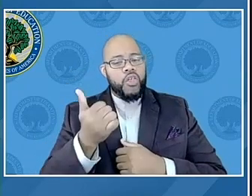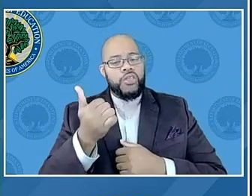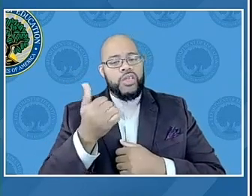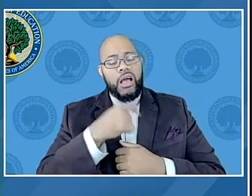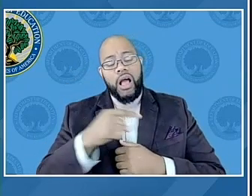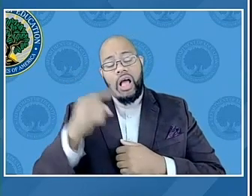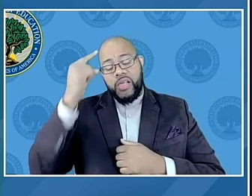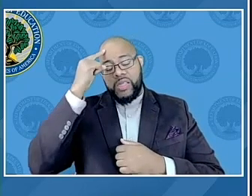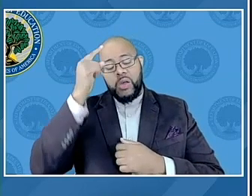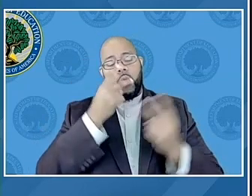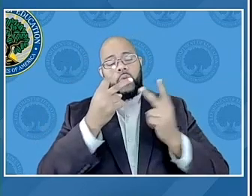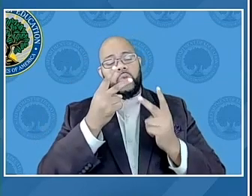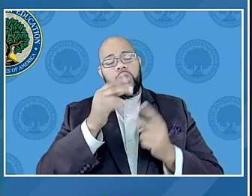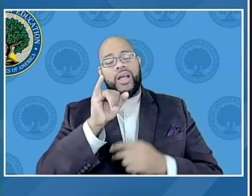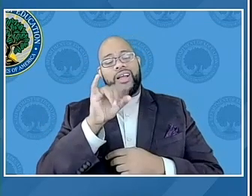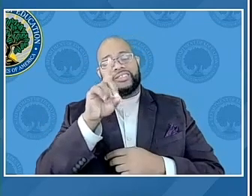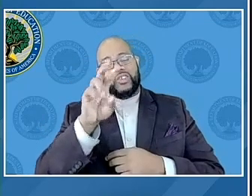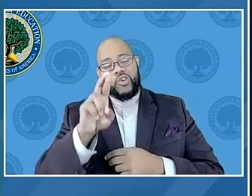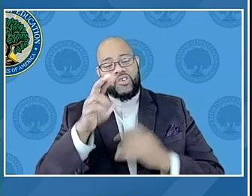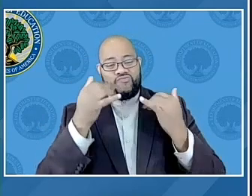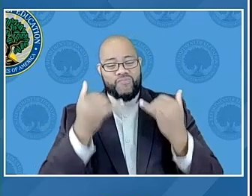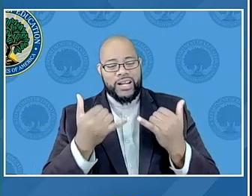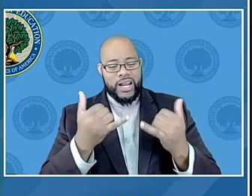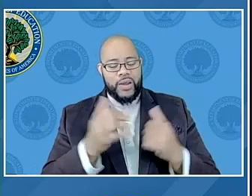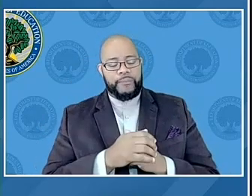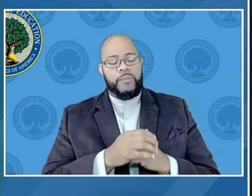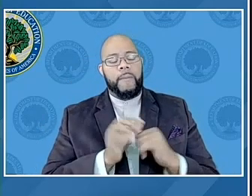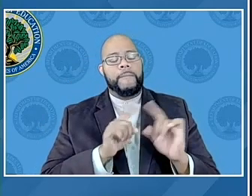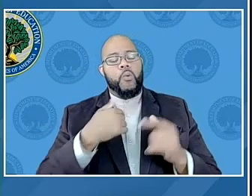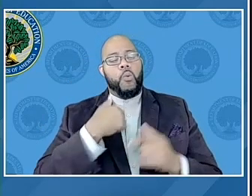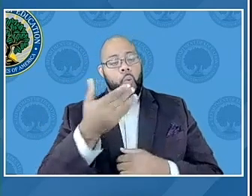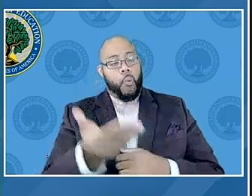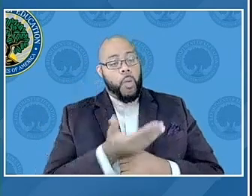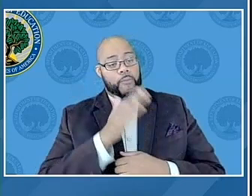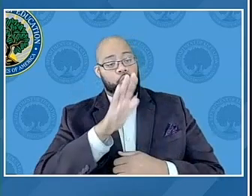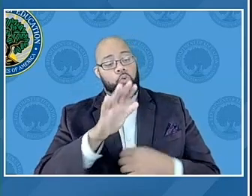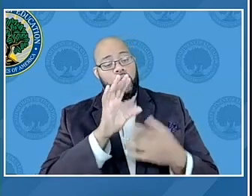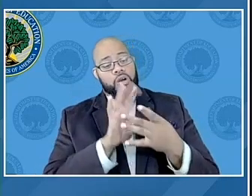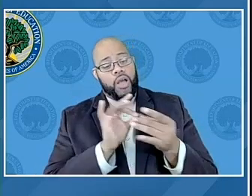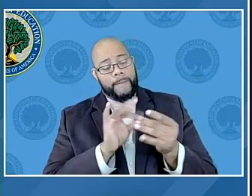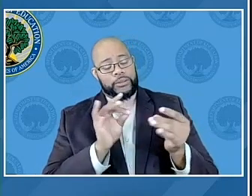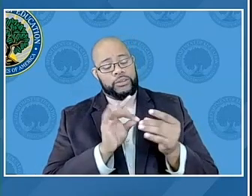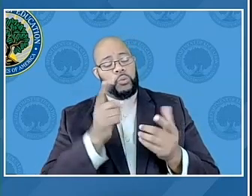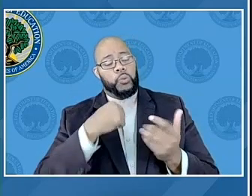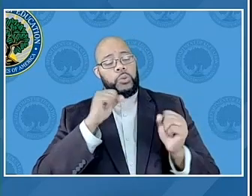Repayment Plan at this moment. But we welcome your comments. Where we can look at it, we certainly want